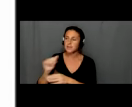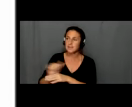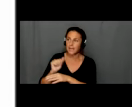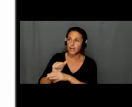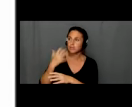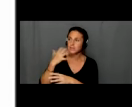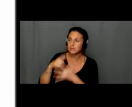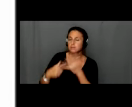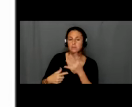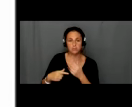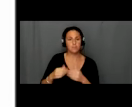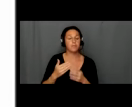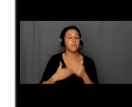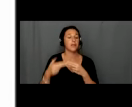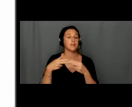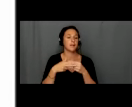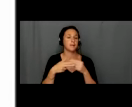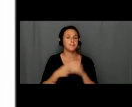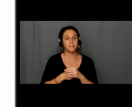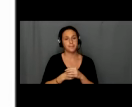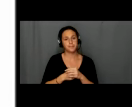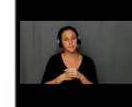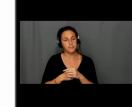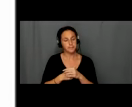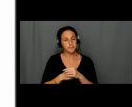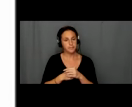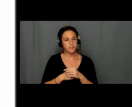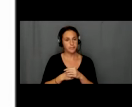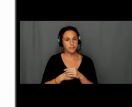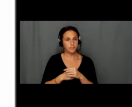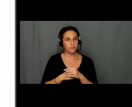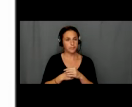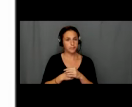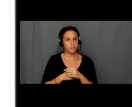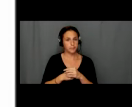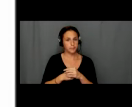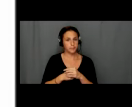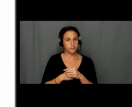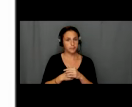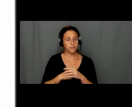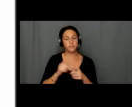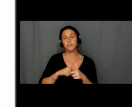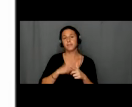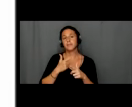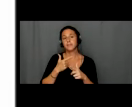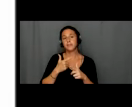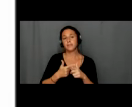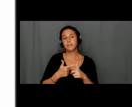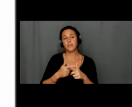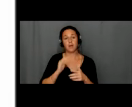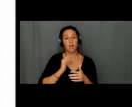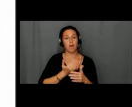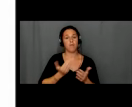next slide, please, and then in our recommendations we also did